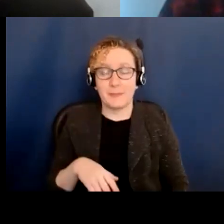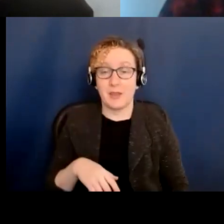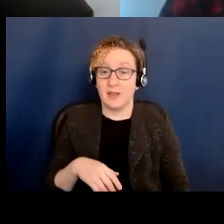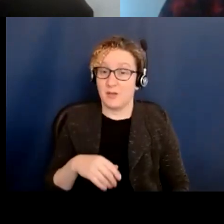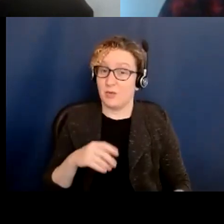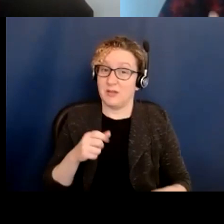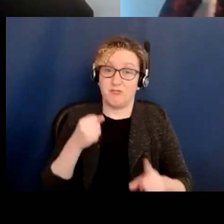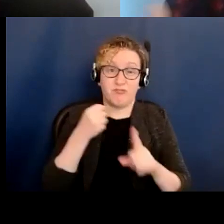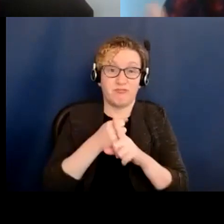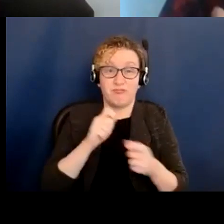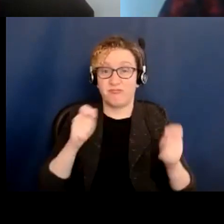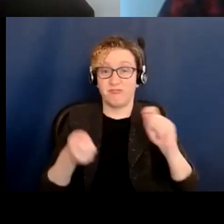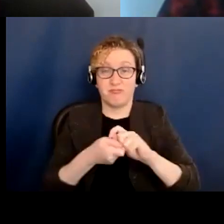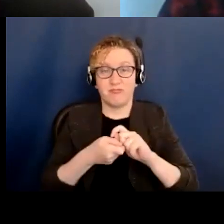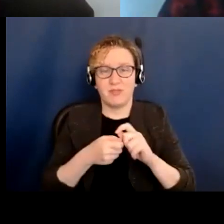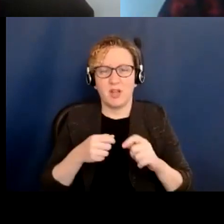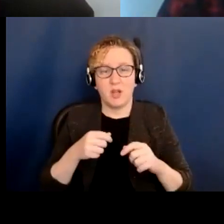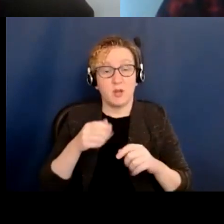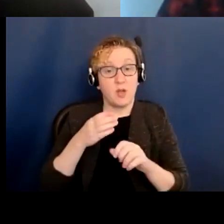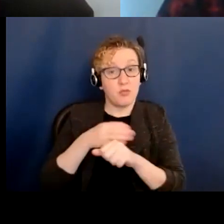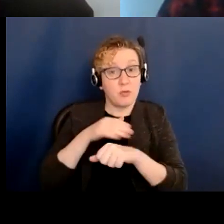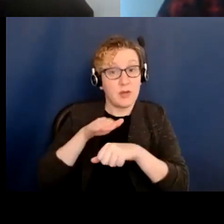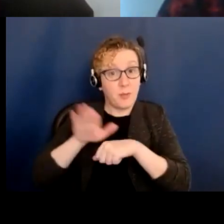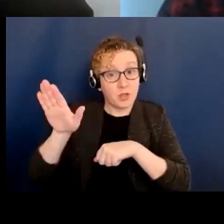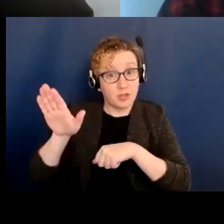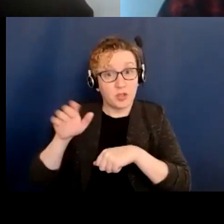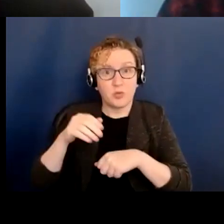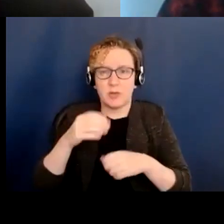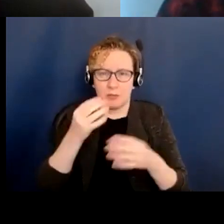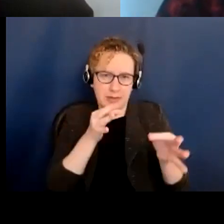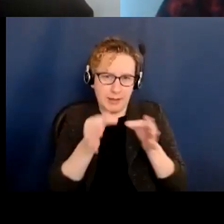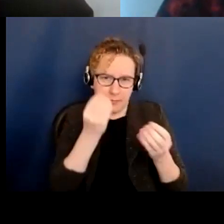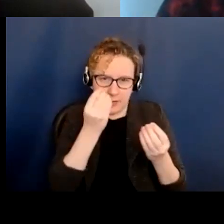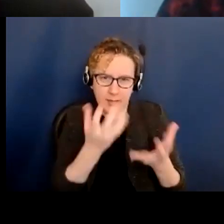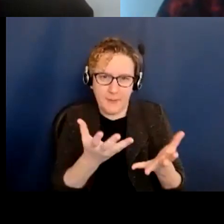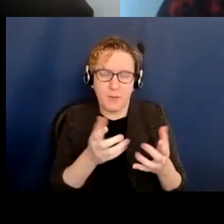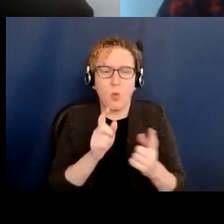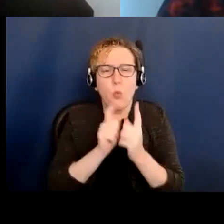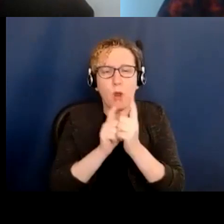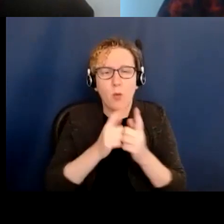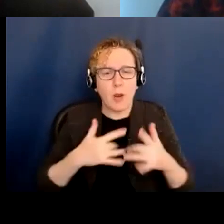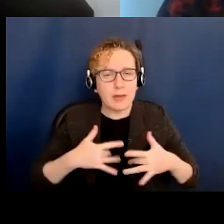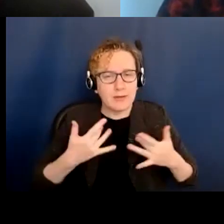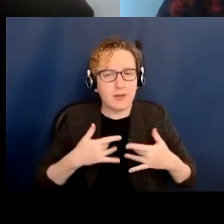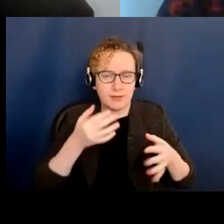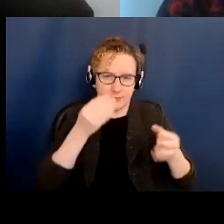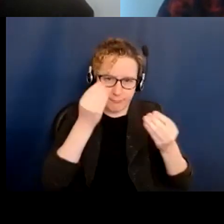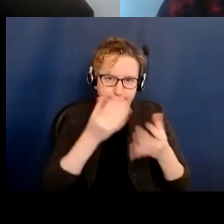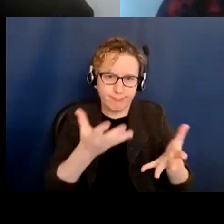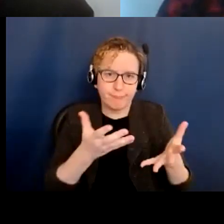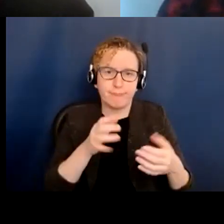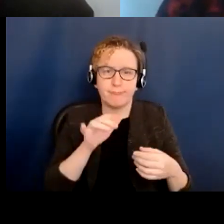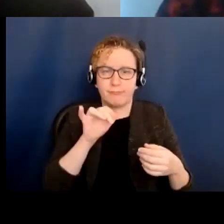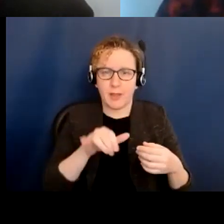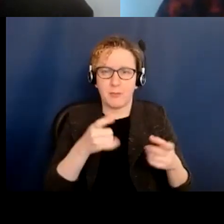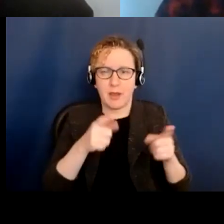We plan one on one activities and try to push the fact that this is a once in a lifetime